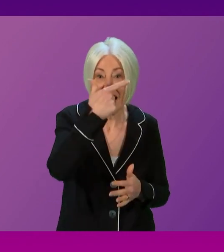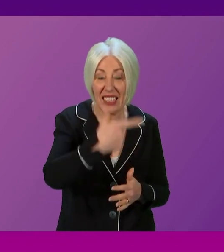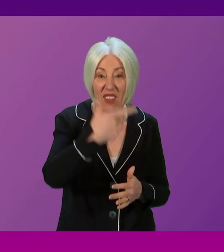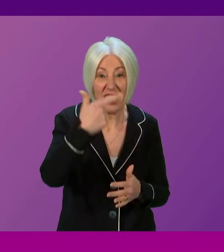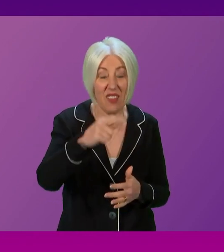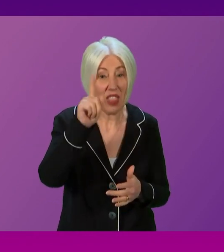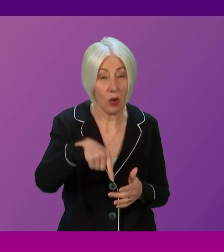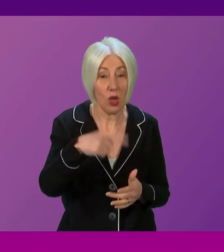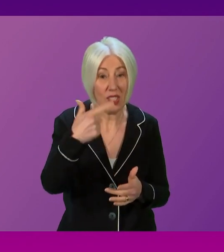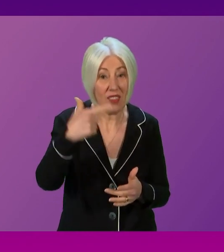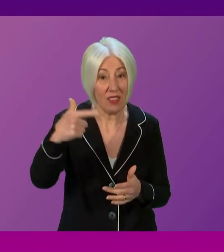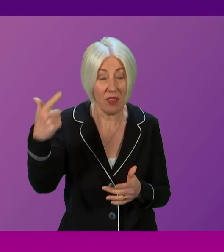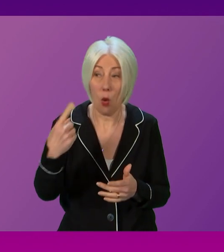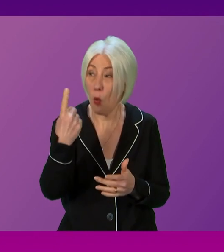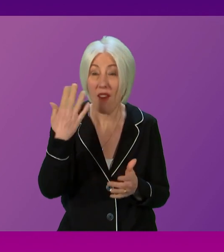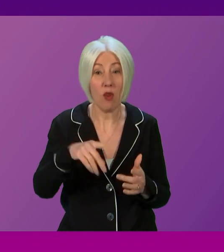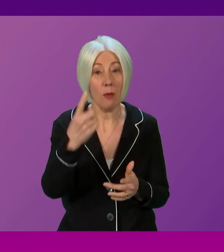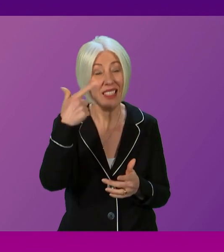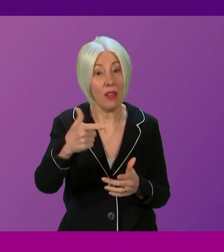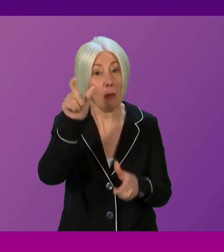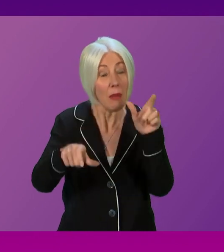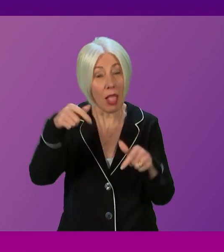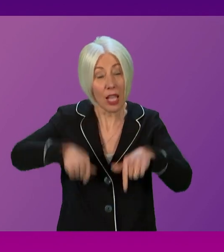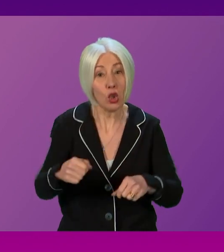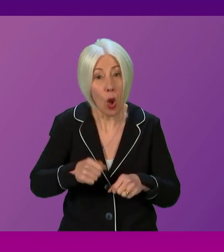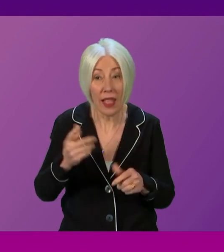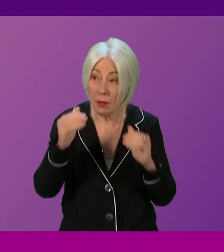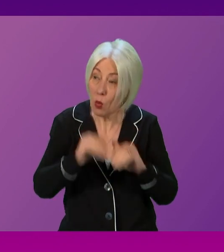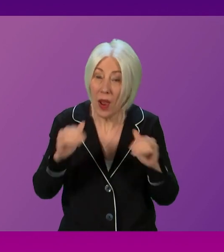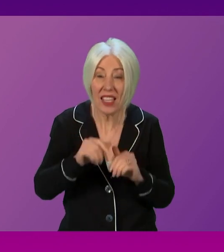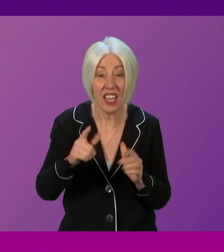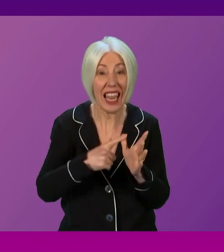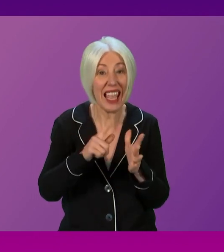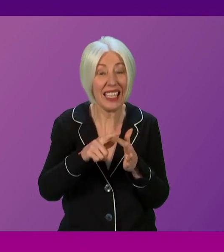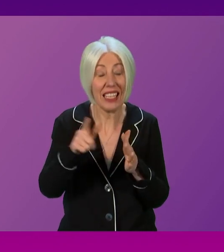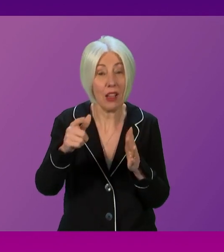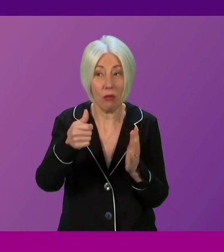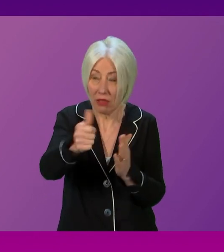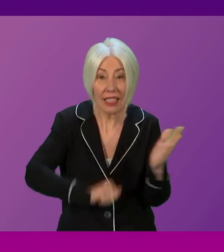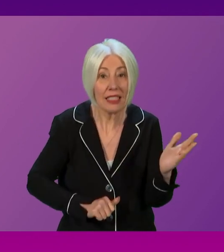people—one in seven Scots—on an NHS waiting list; and record-breaking delayed discharges.